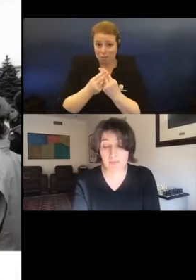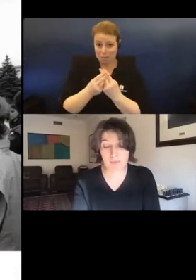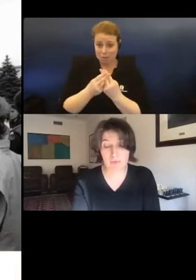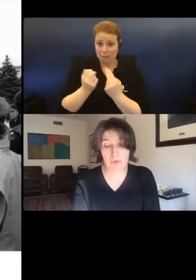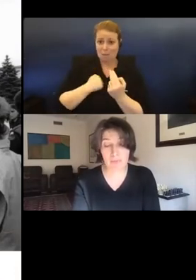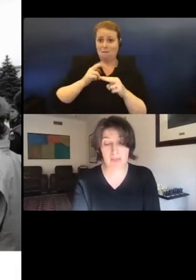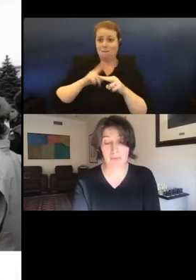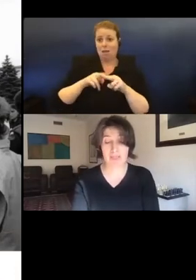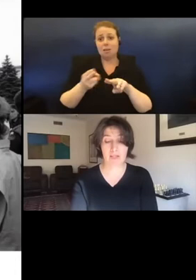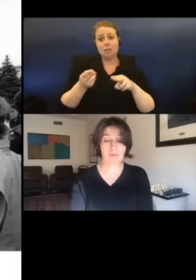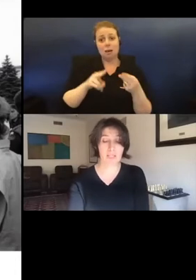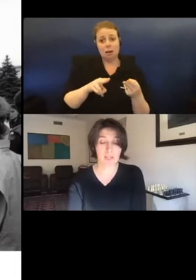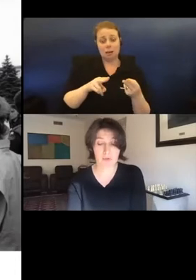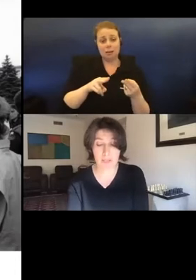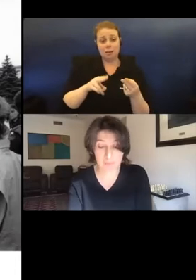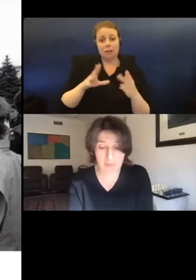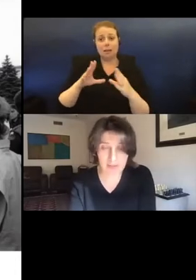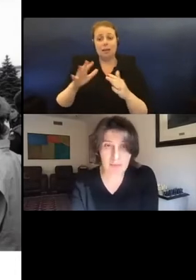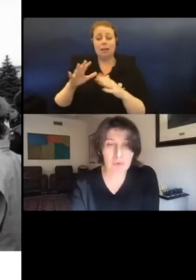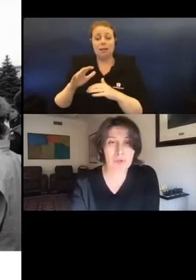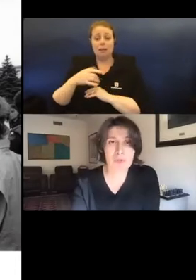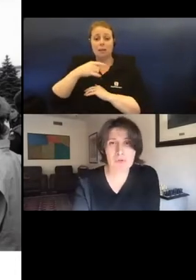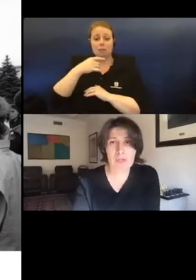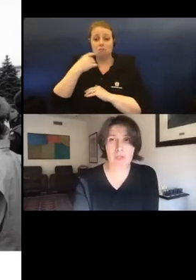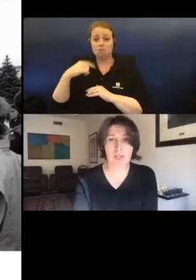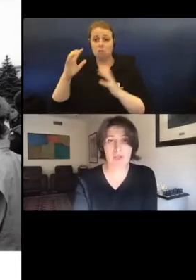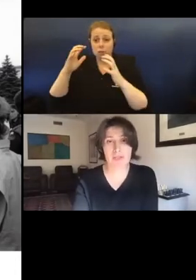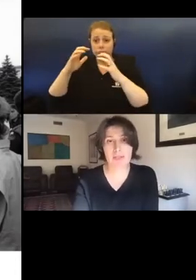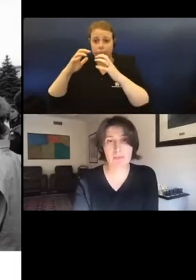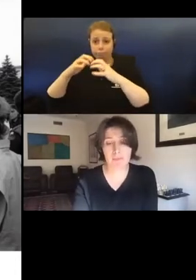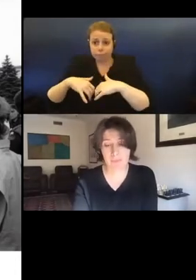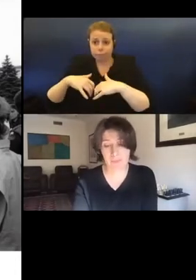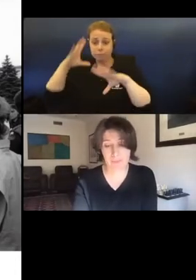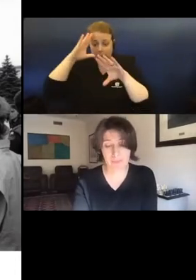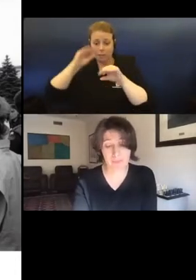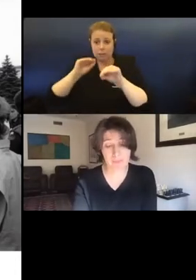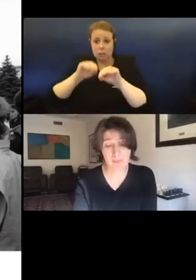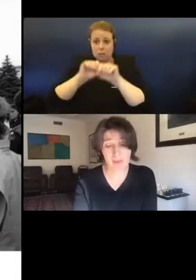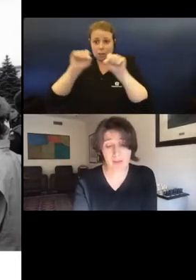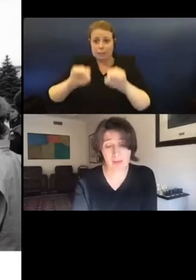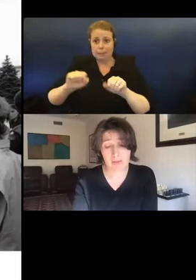followed by the breakdown of the country and the implosion of the education system this is